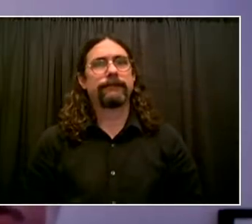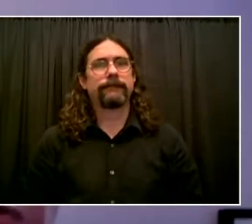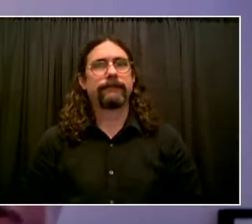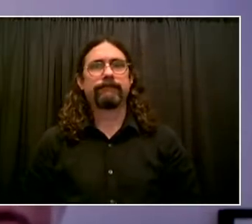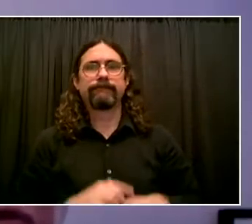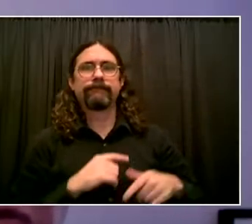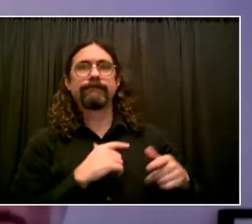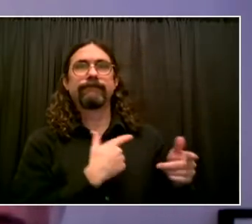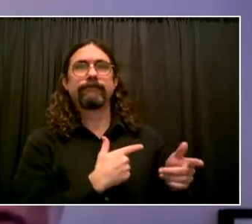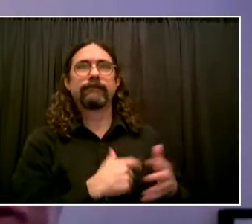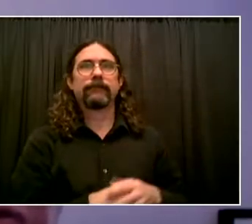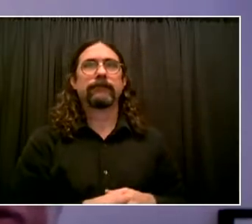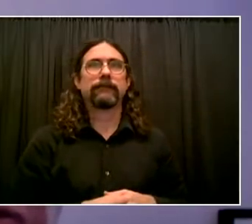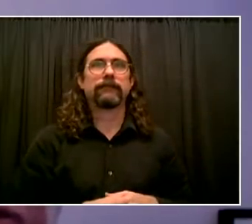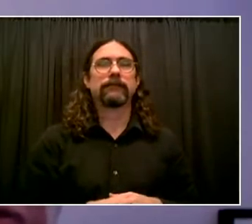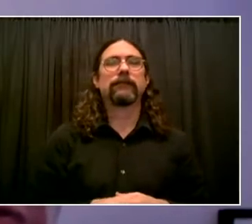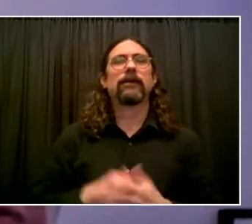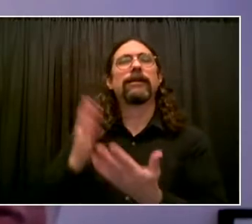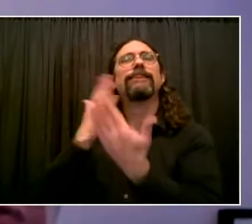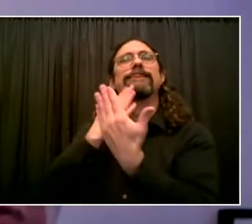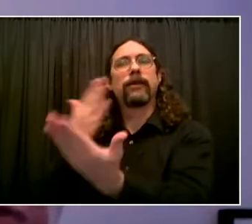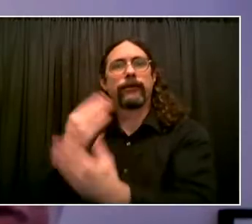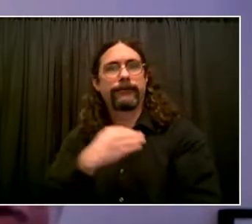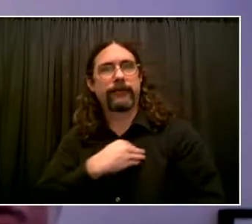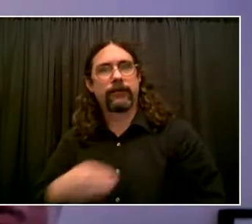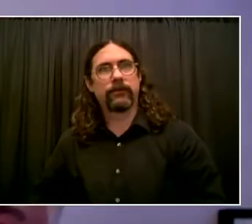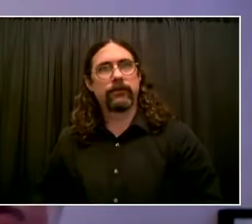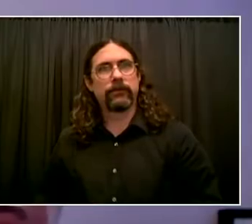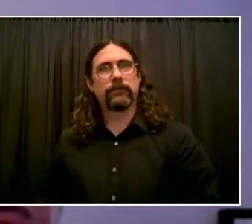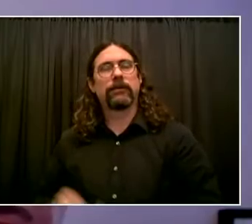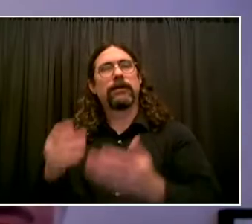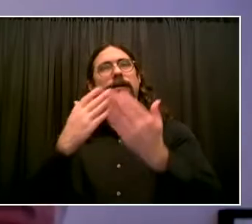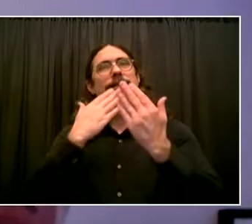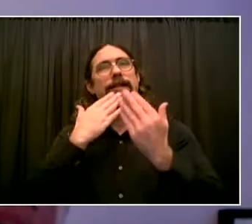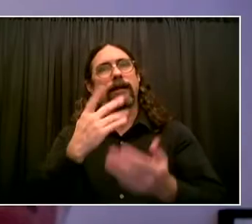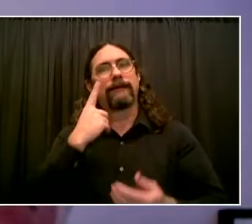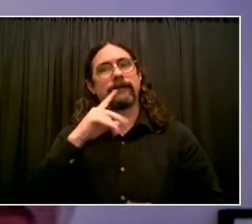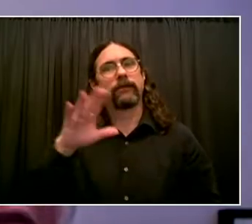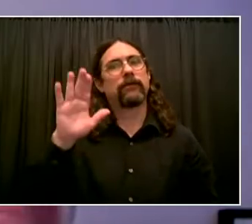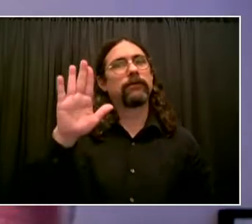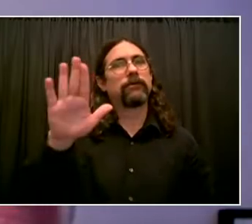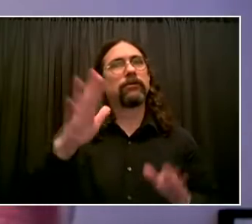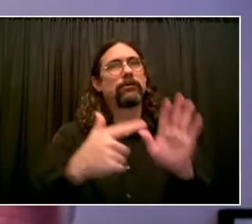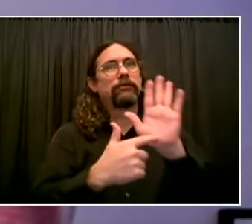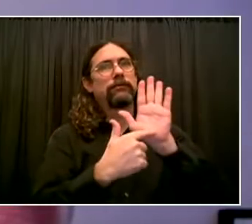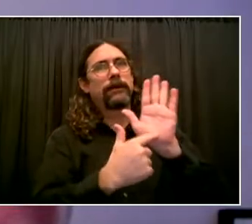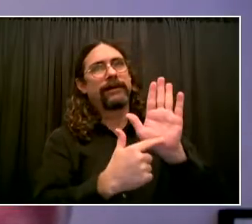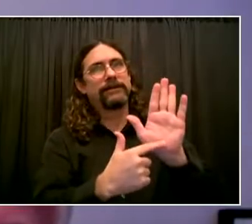THANK YOU MR. AYMOR FOR THE KIND INTRODUCTION TO